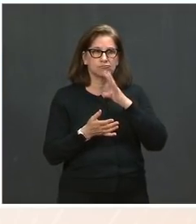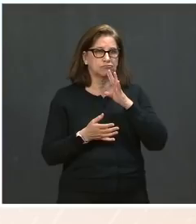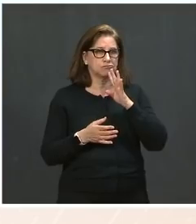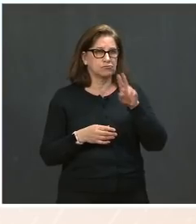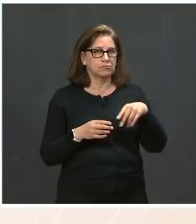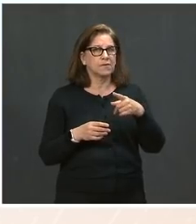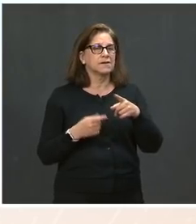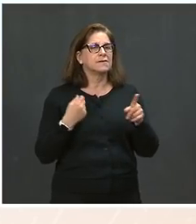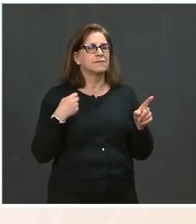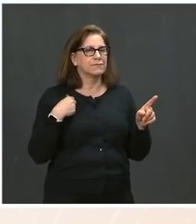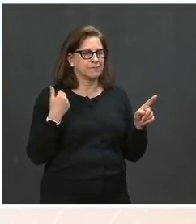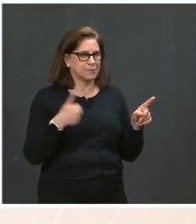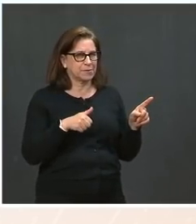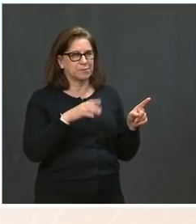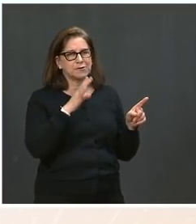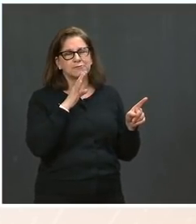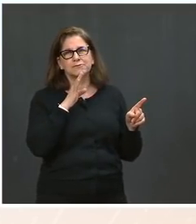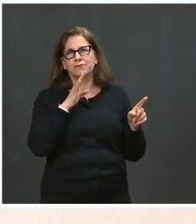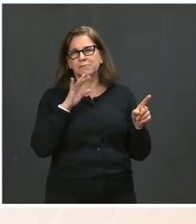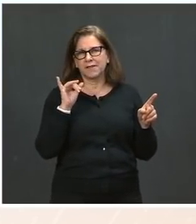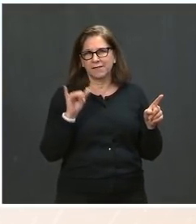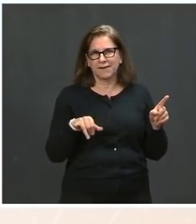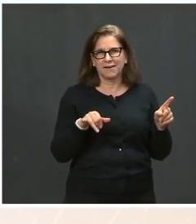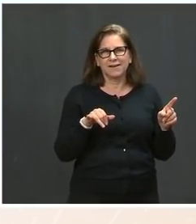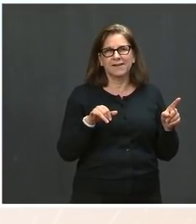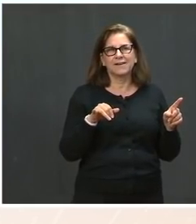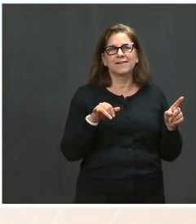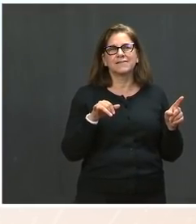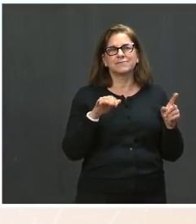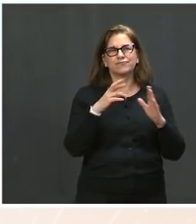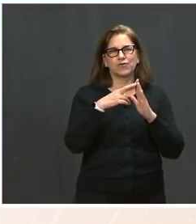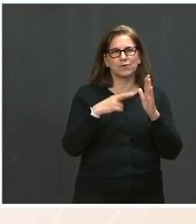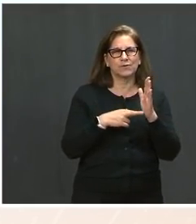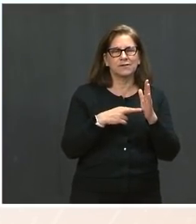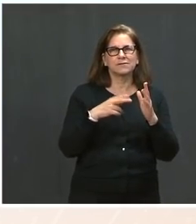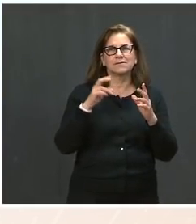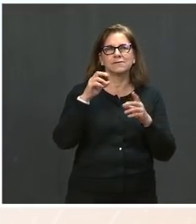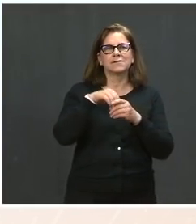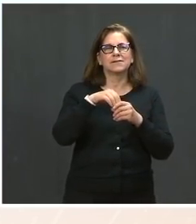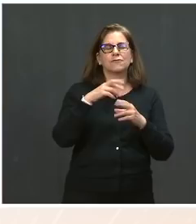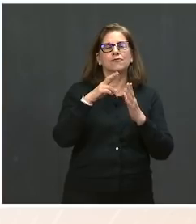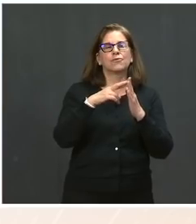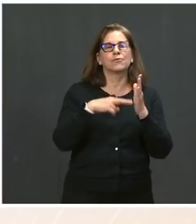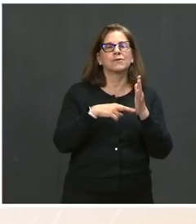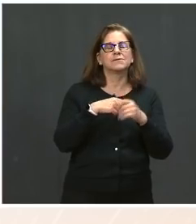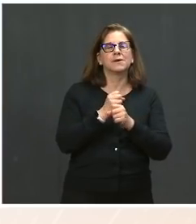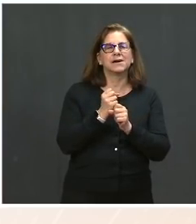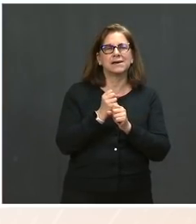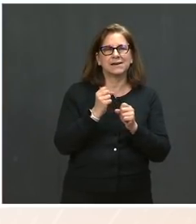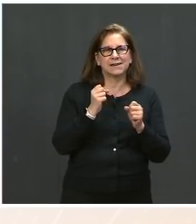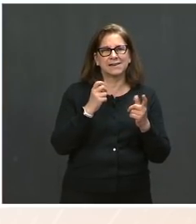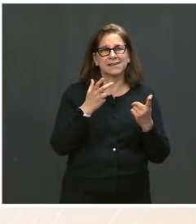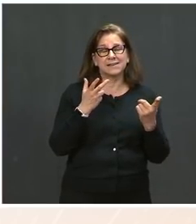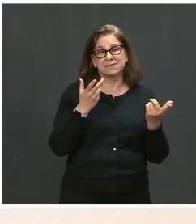who works on rulemaking as it relates to transportation. And again, these all sound like good questions for our Secretary of Transportation,